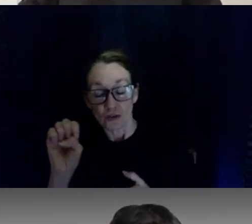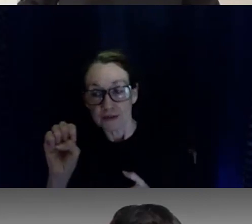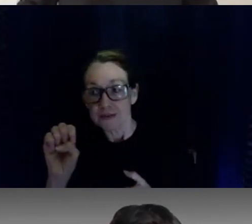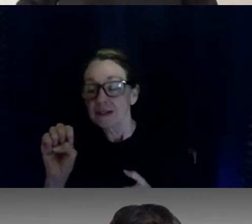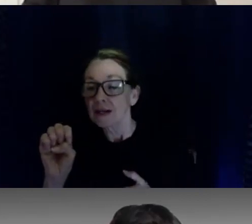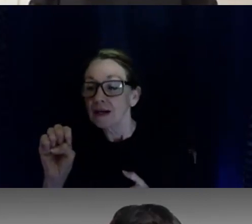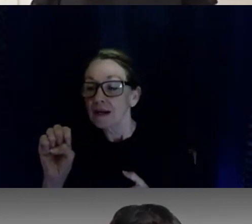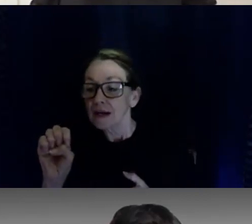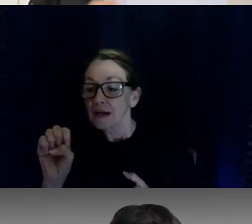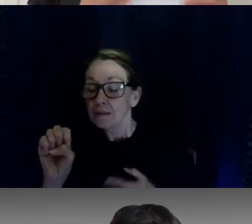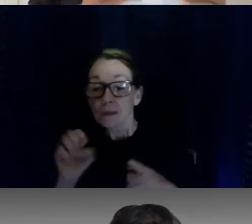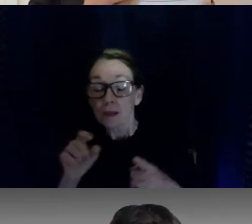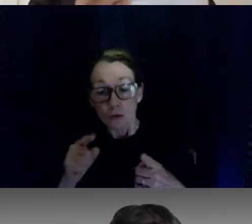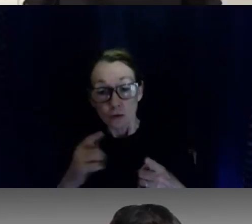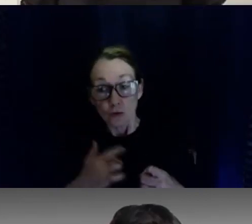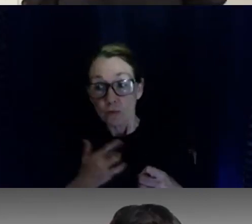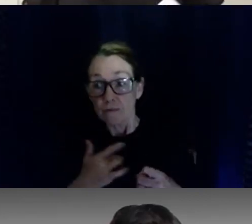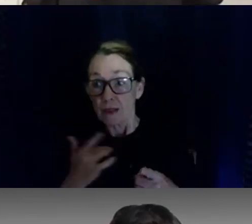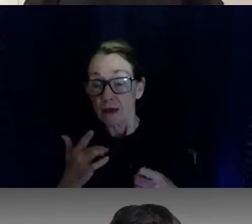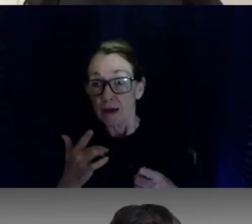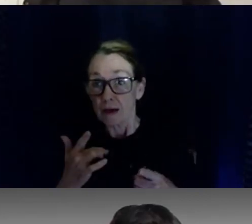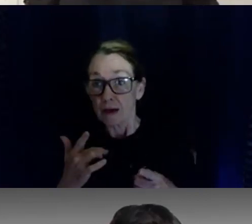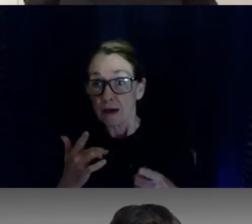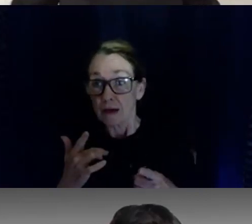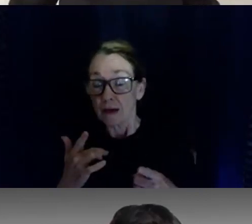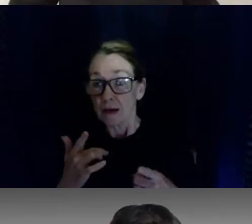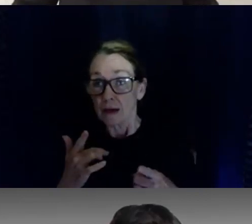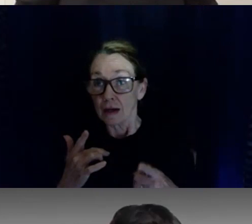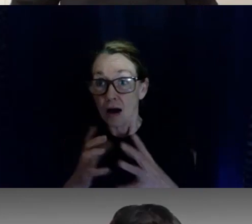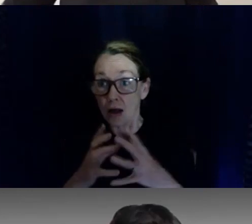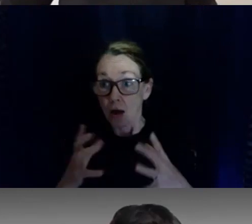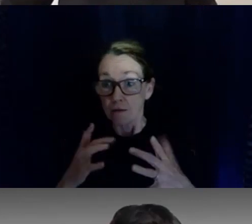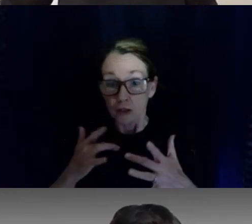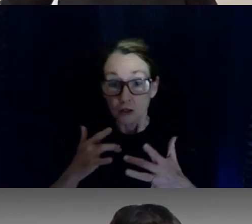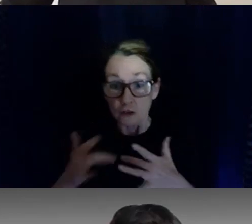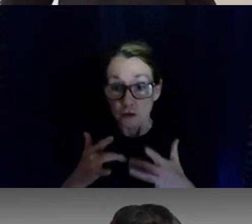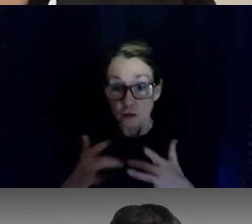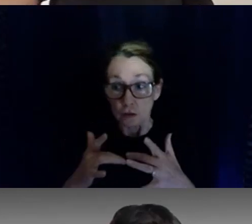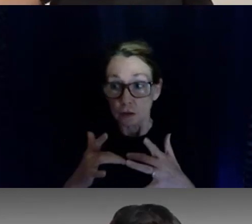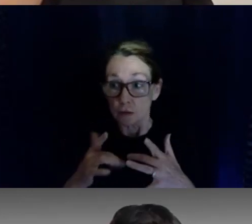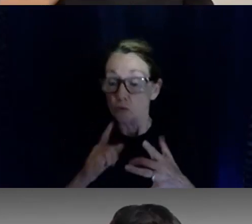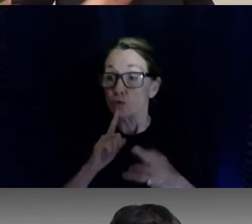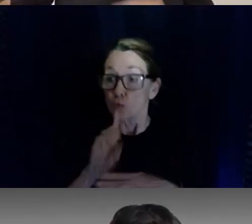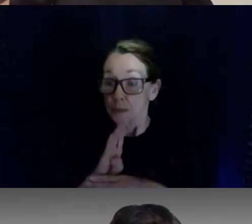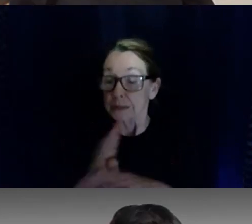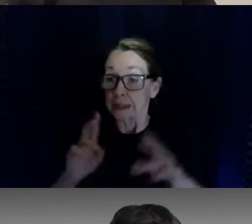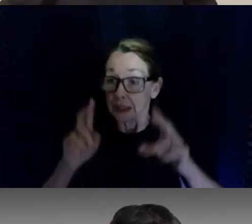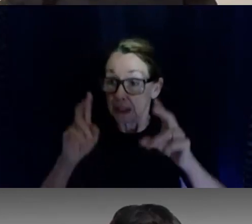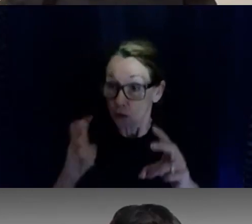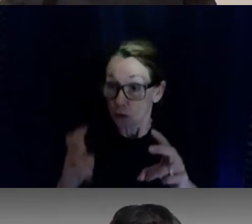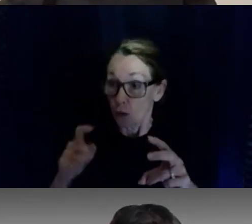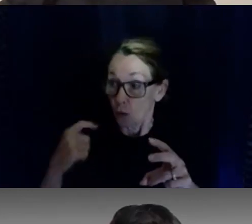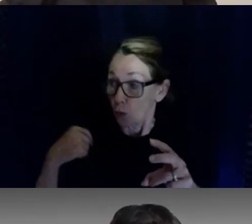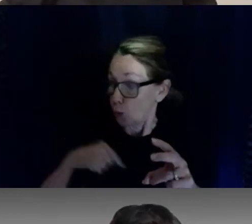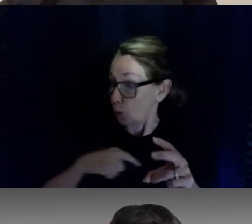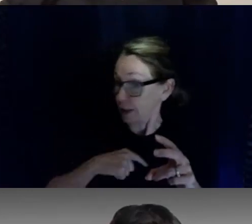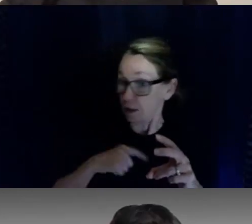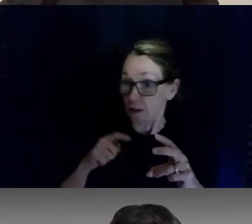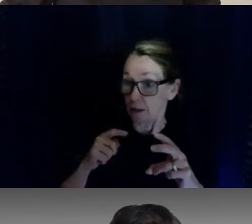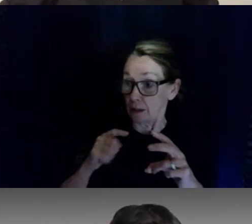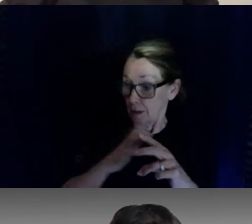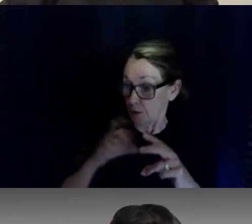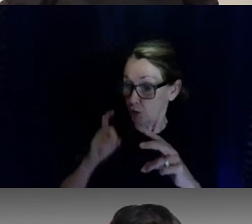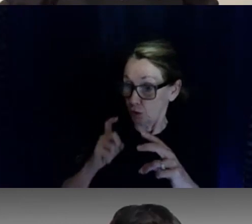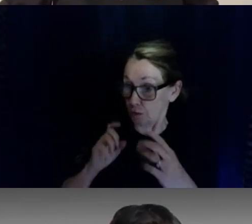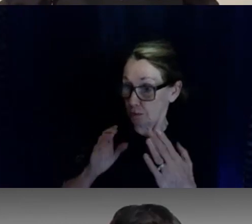BRETT, I DIDN'T COMPLETELY UNDERSTAND. COULD YOU SAY THAT AGAIN, PLEASE?